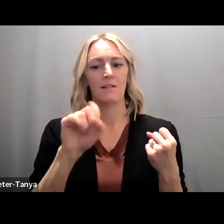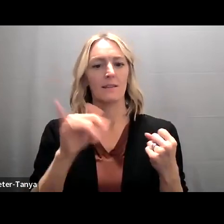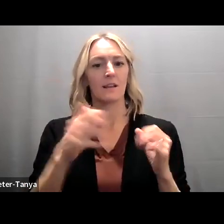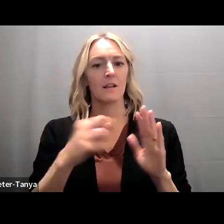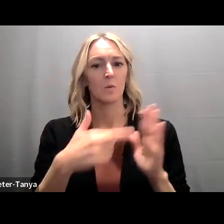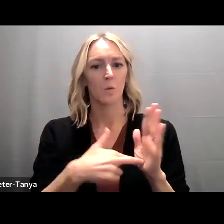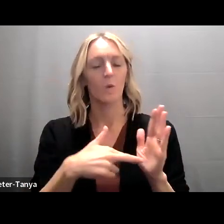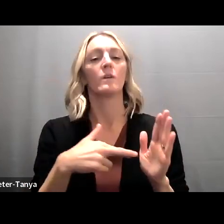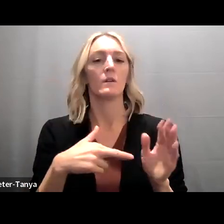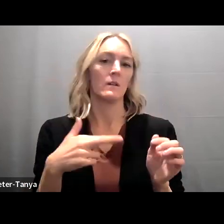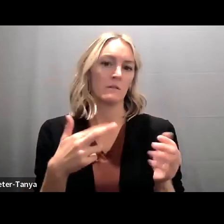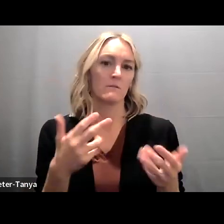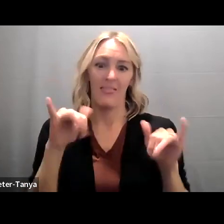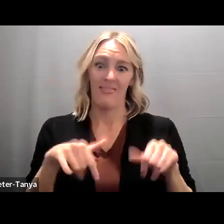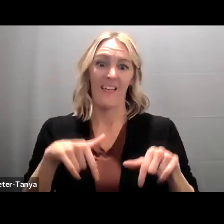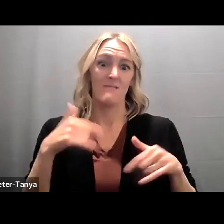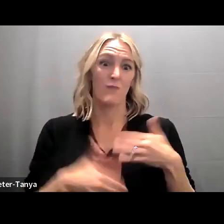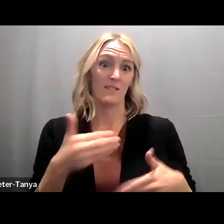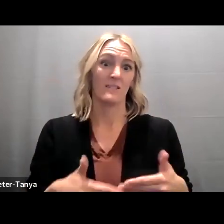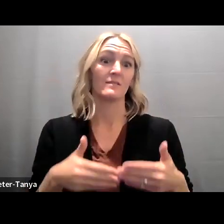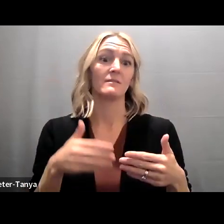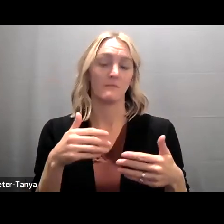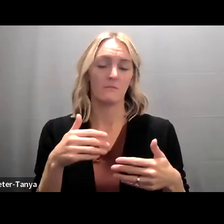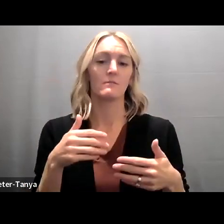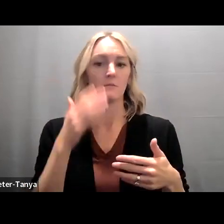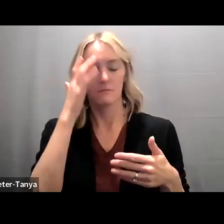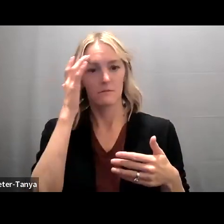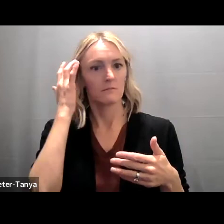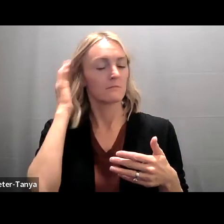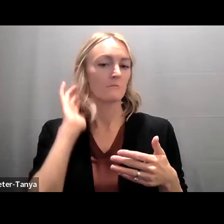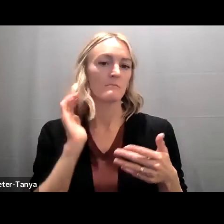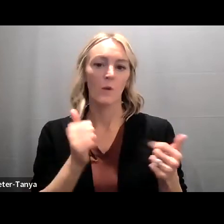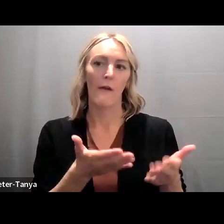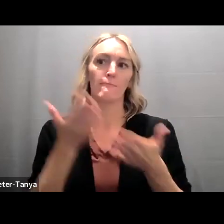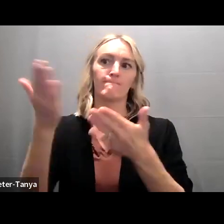this process that we're talking about advocacy to bring it forward this exactly the way you